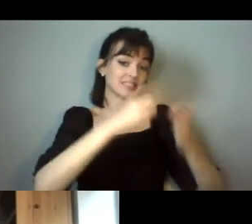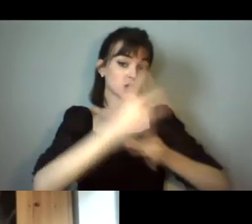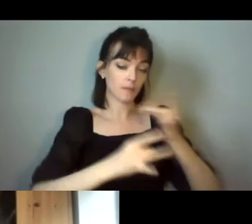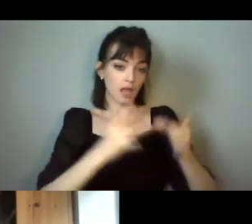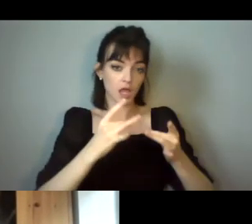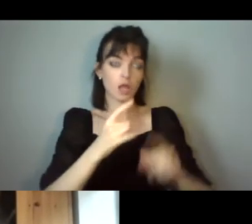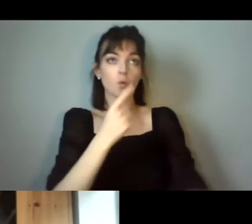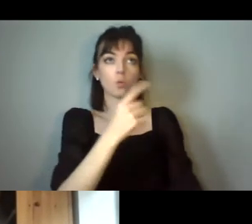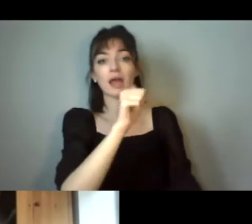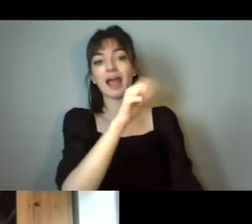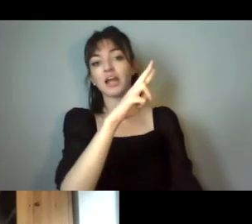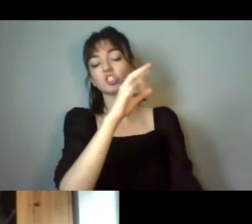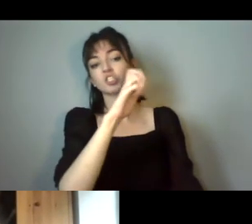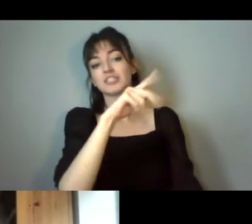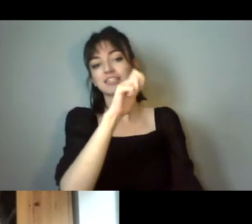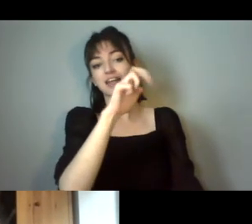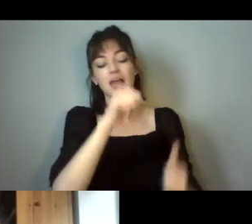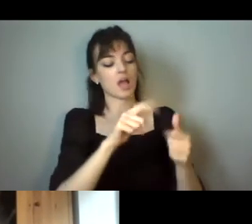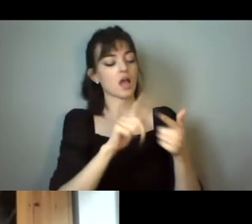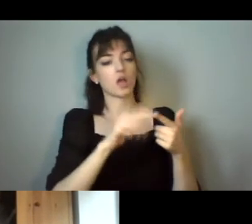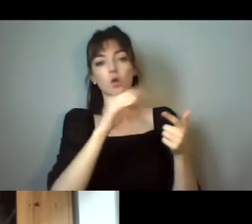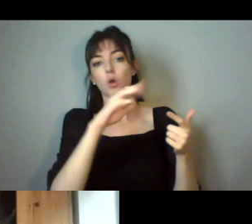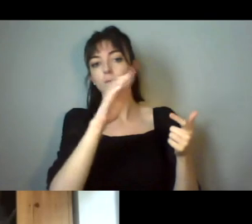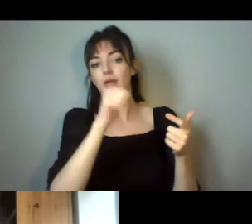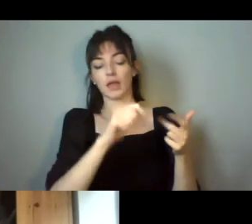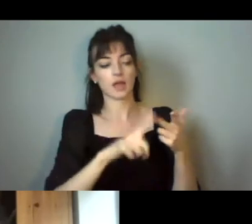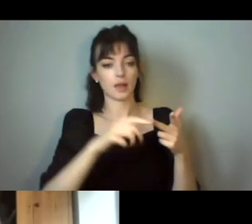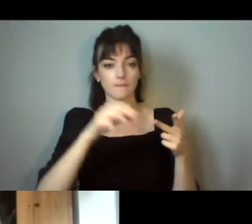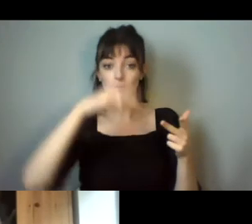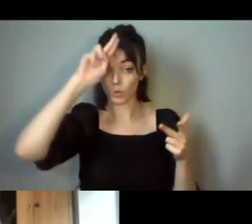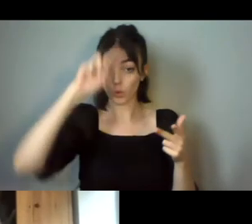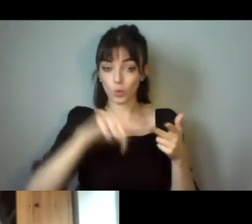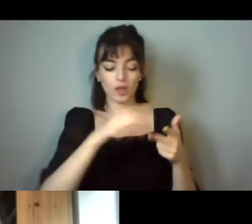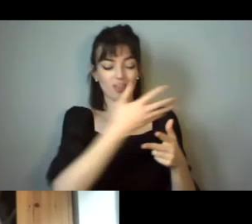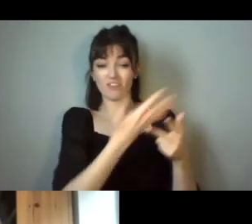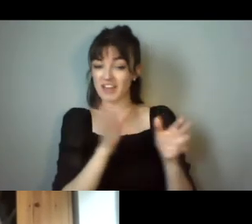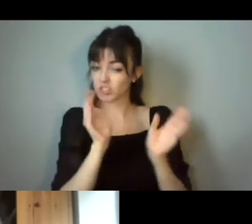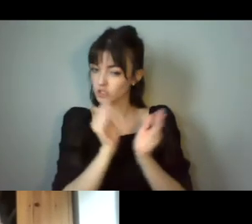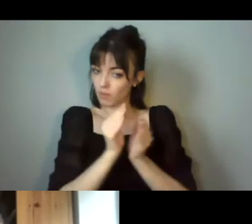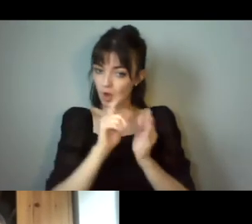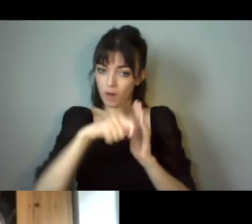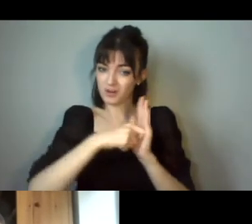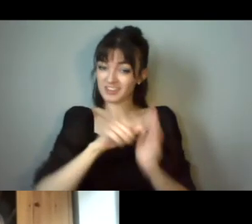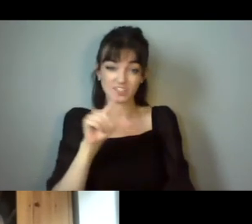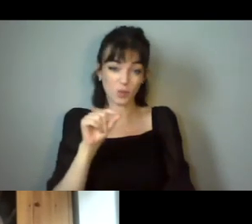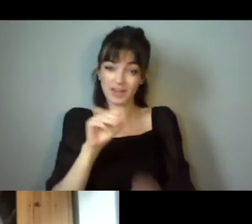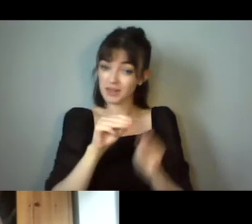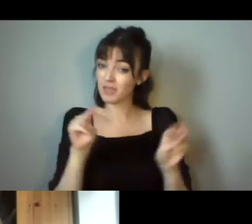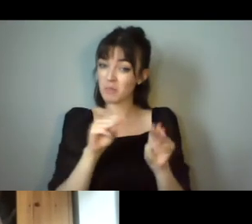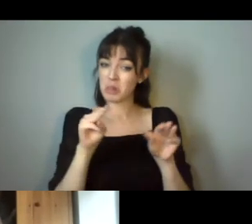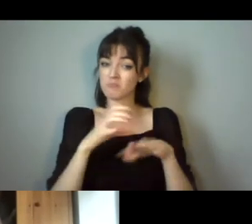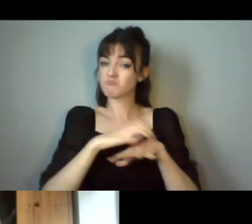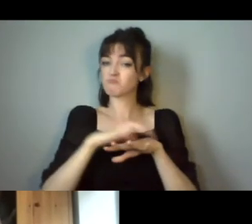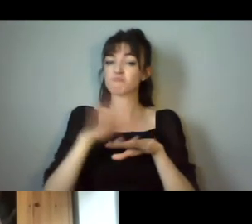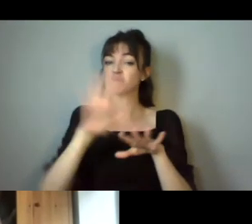one in Colombia and one in Peru. The three of them very small, 20 people around each of them.